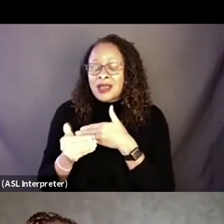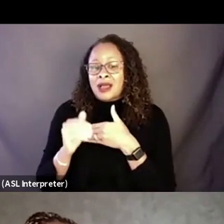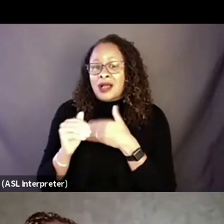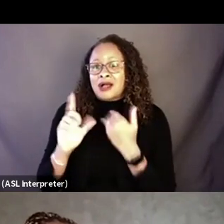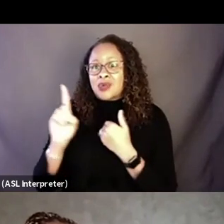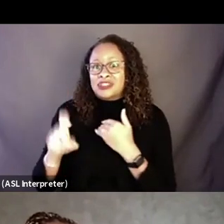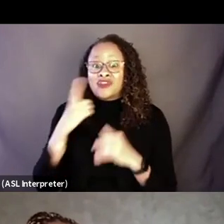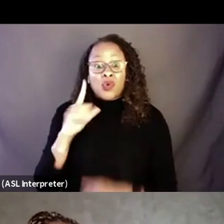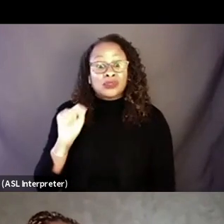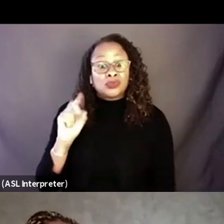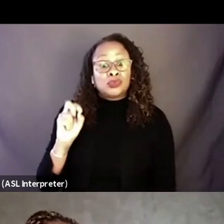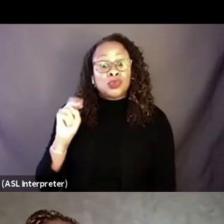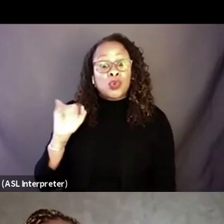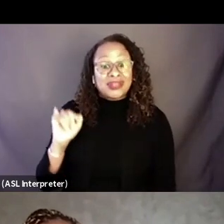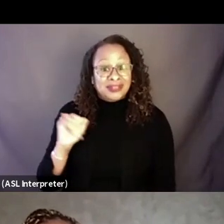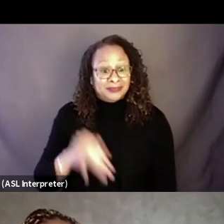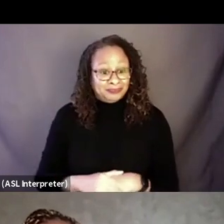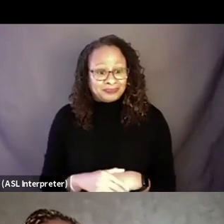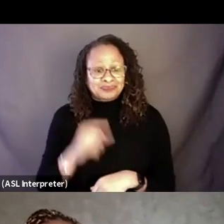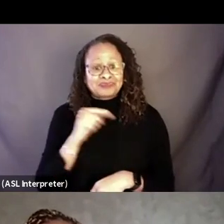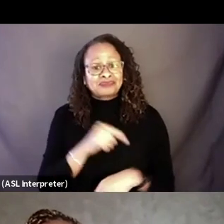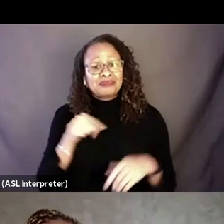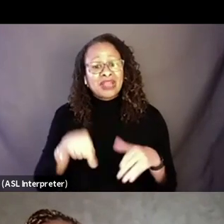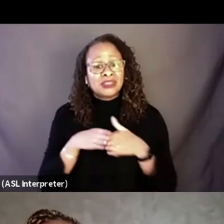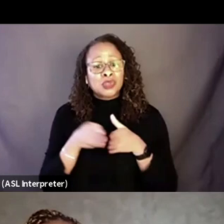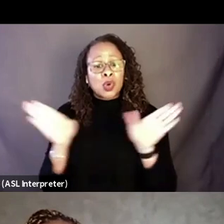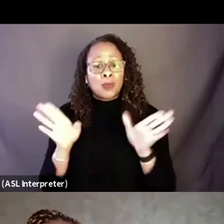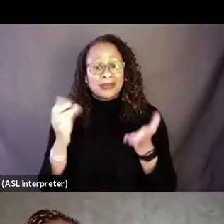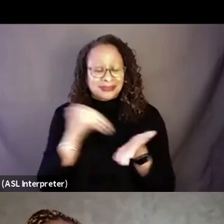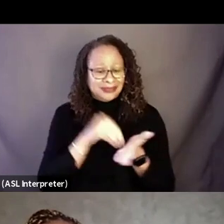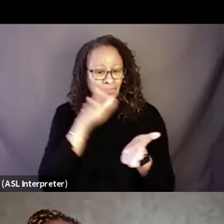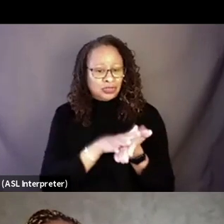This kind of open documentation of the political corruption